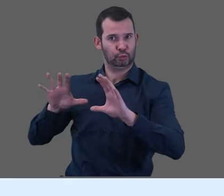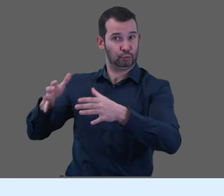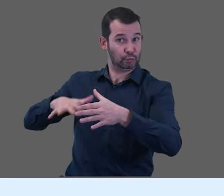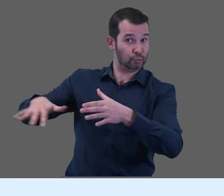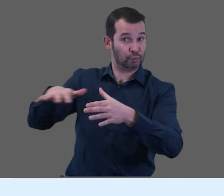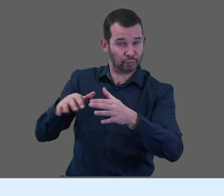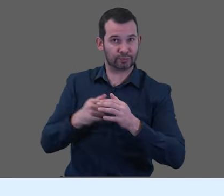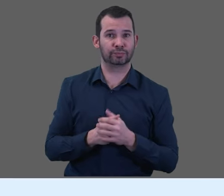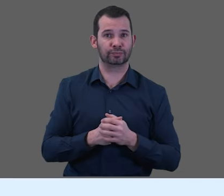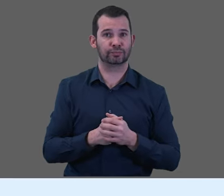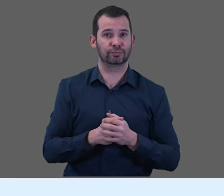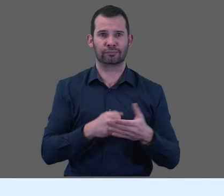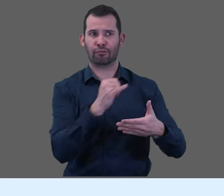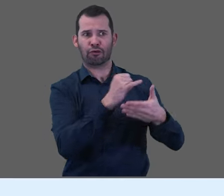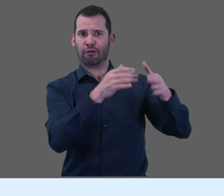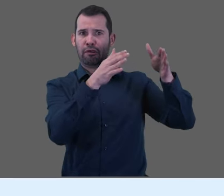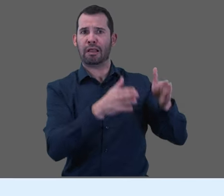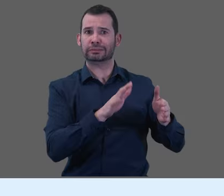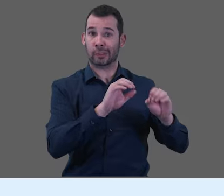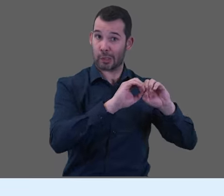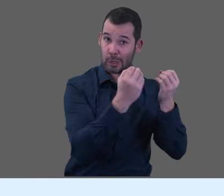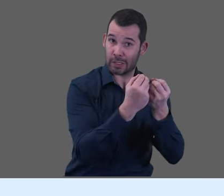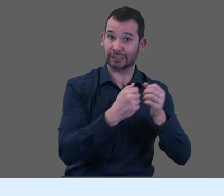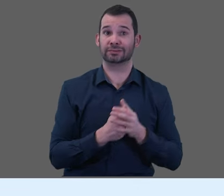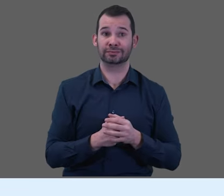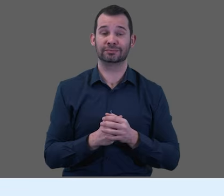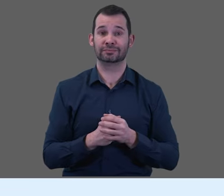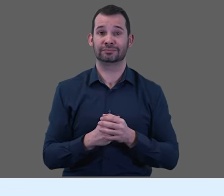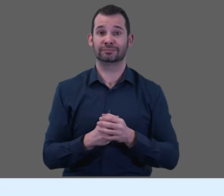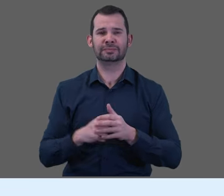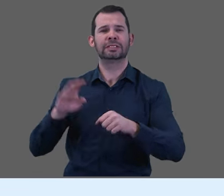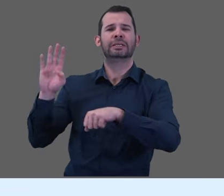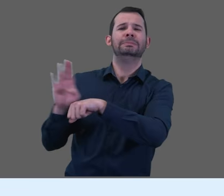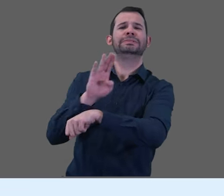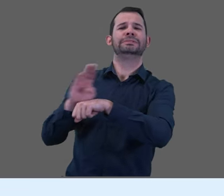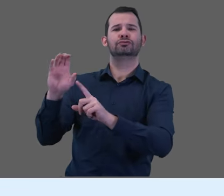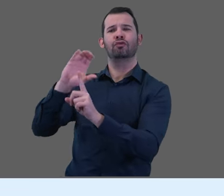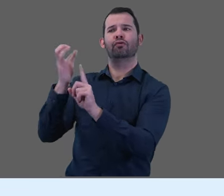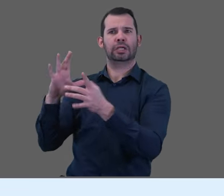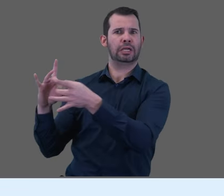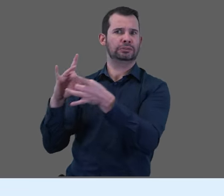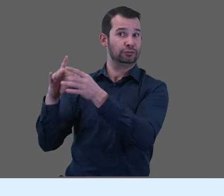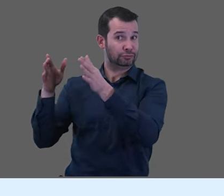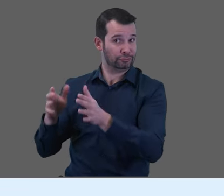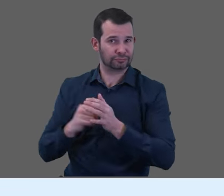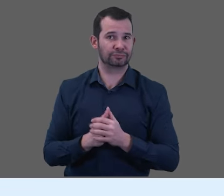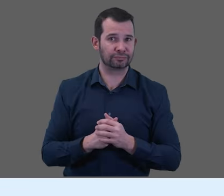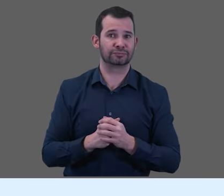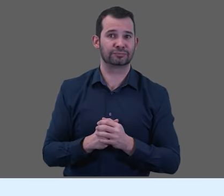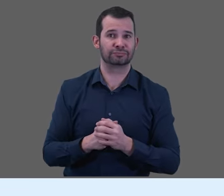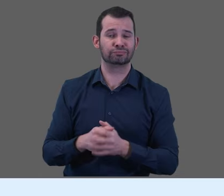artistic groups, artistic organizations, business cultural connectors,